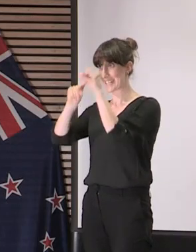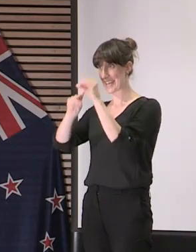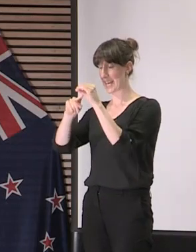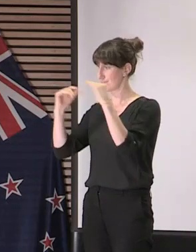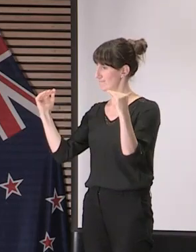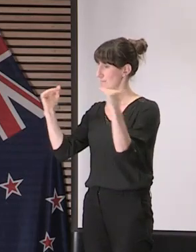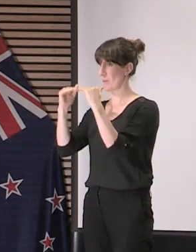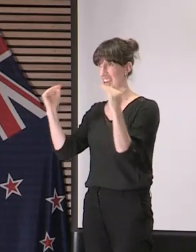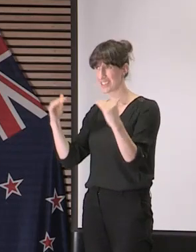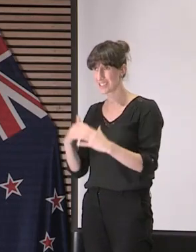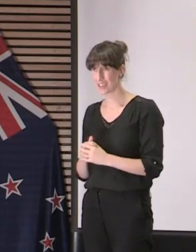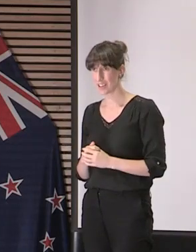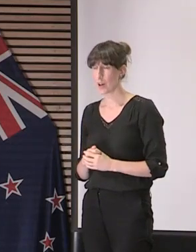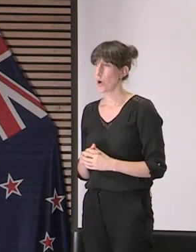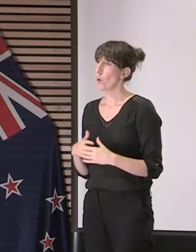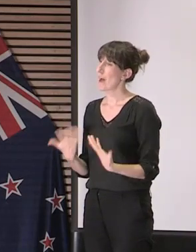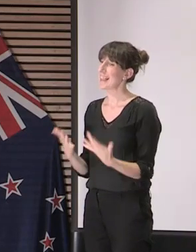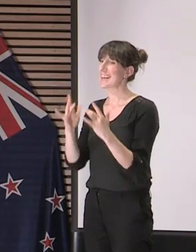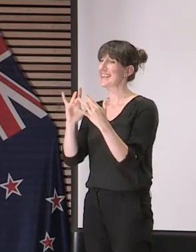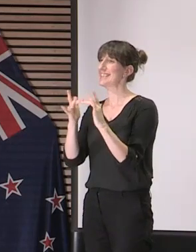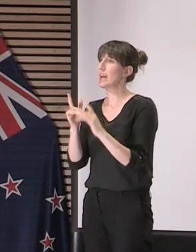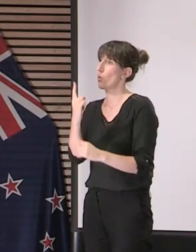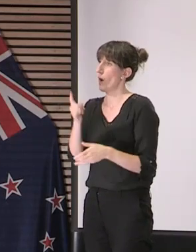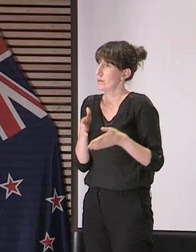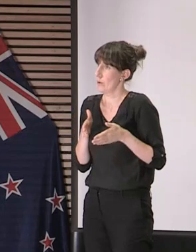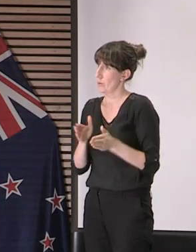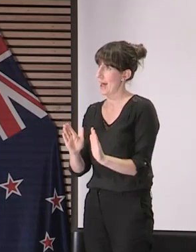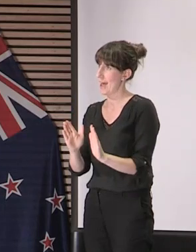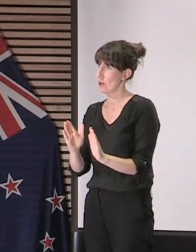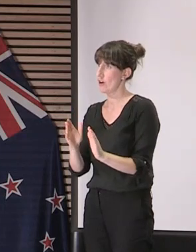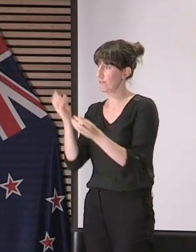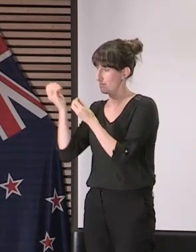for those with internet and those getting the hard copies?